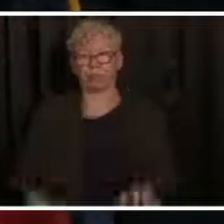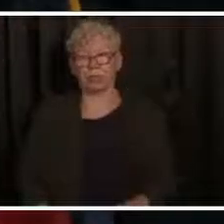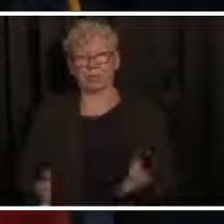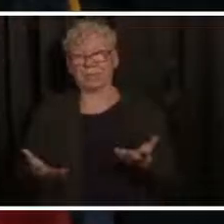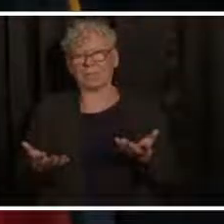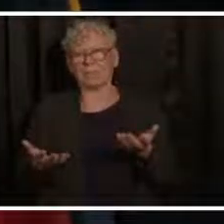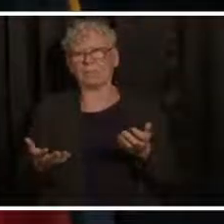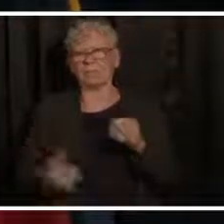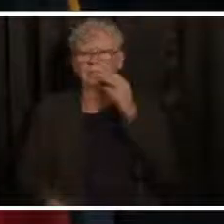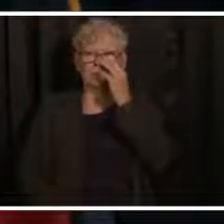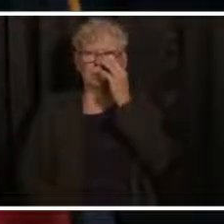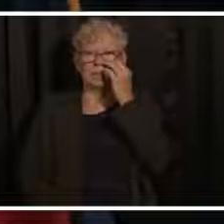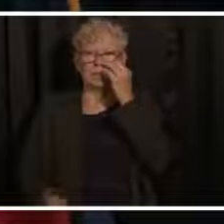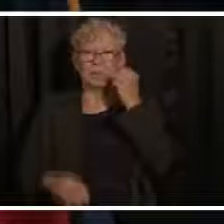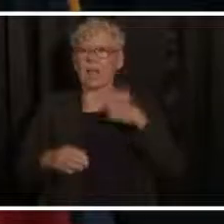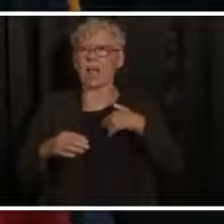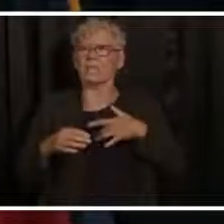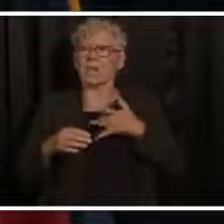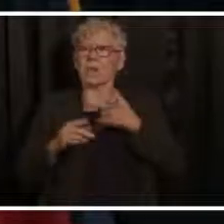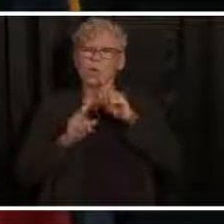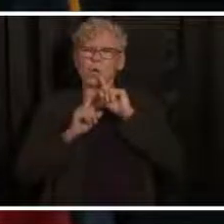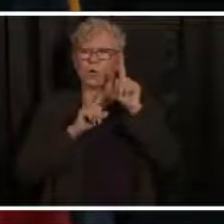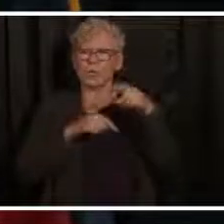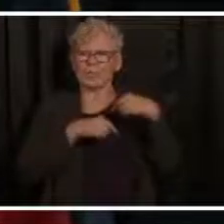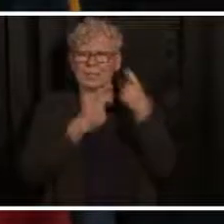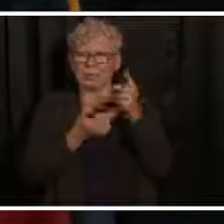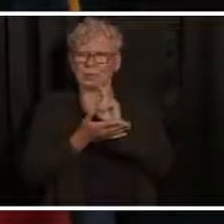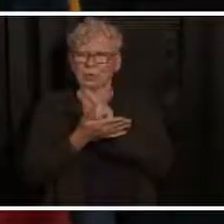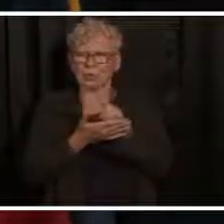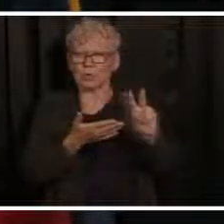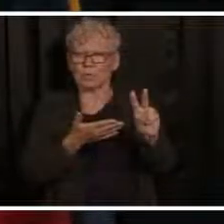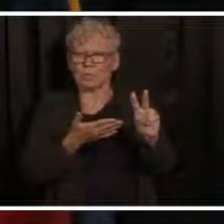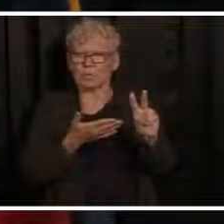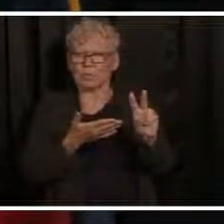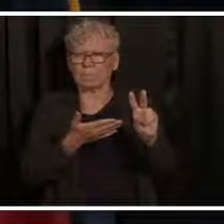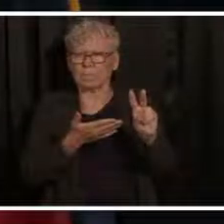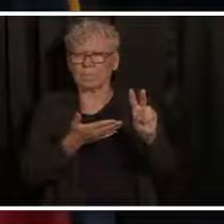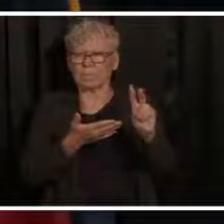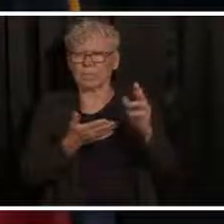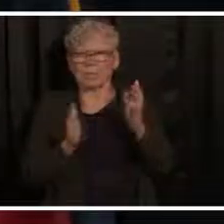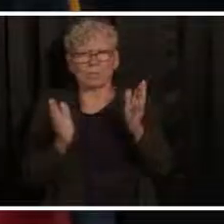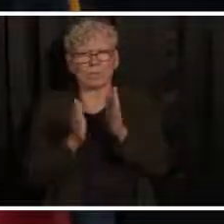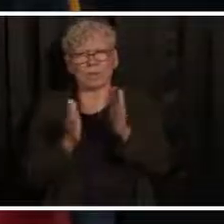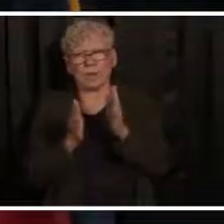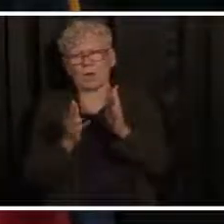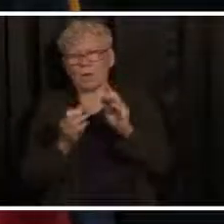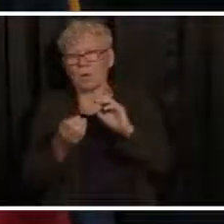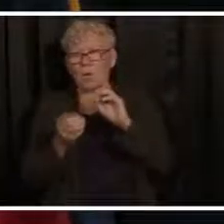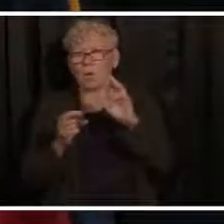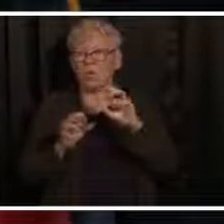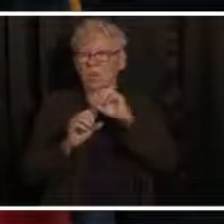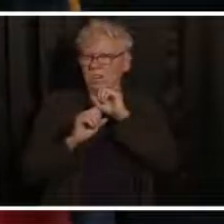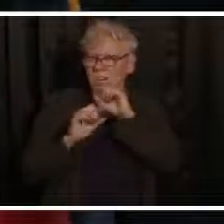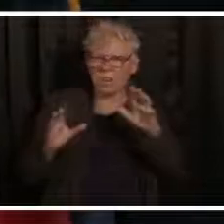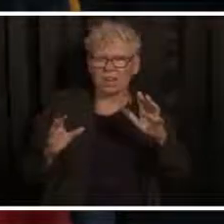small to to none orders for the last 2 weeks. Uh we have confidence that when we do need it again and it's likely we